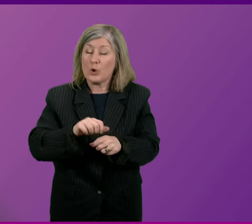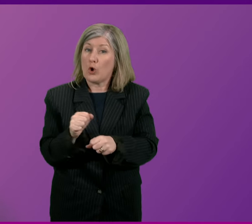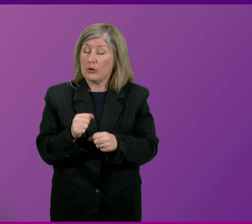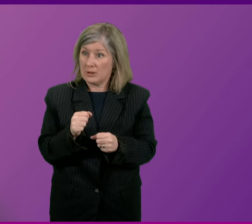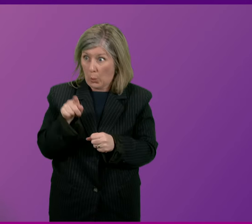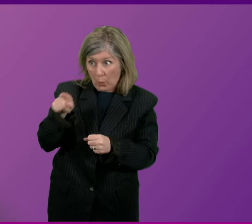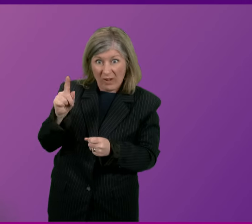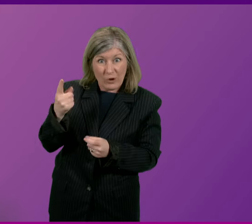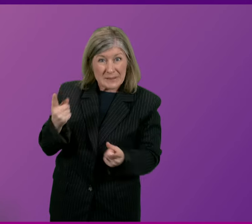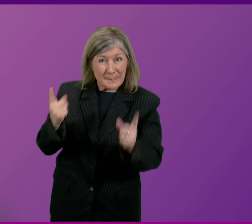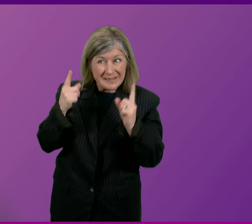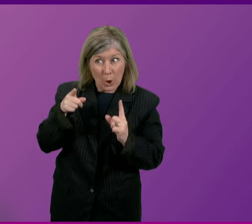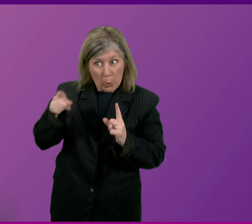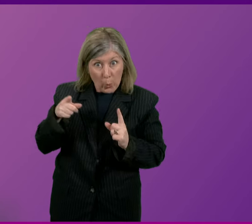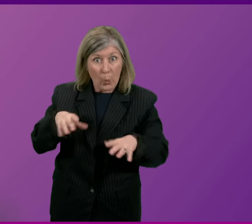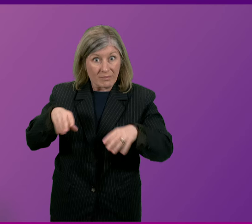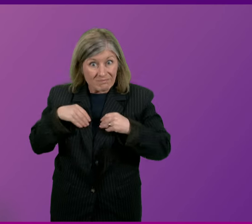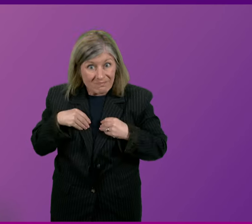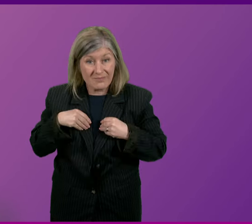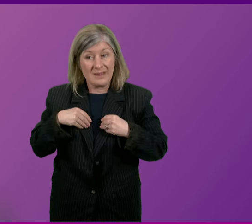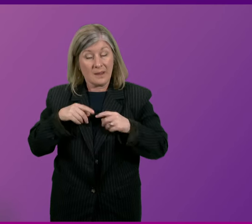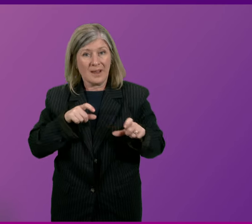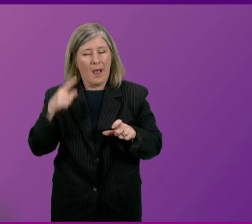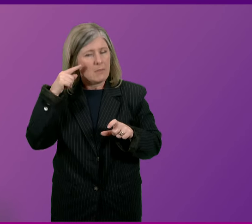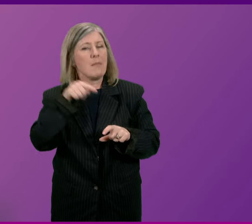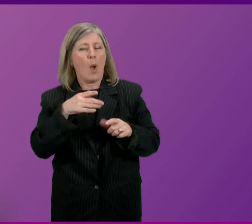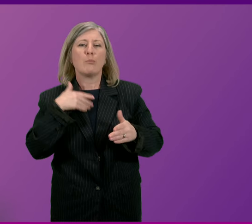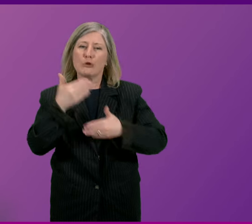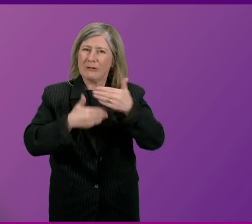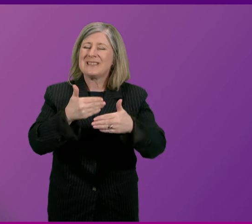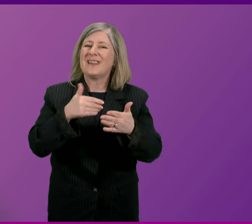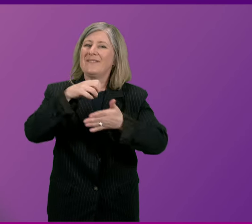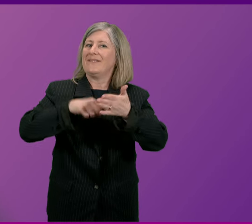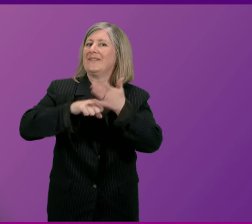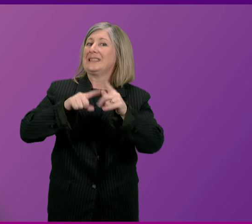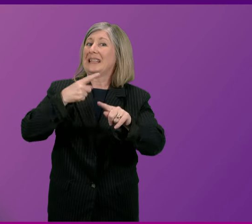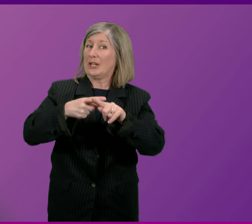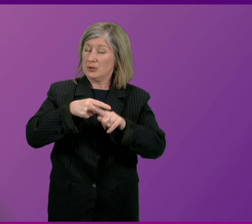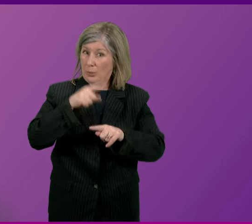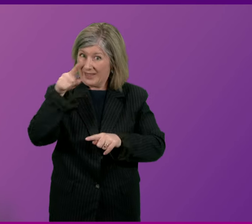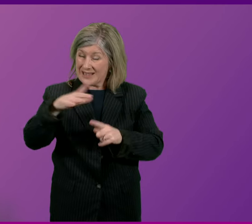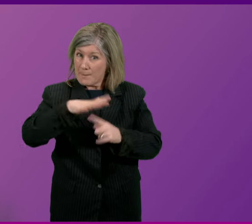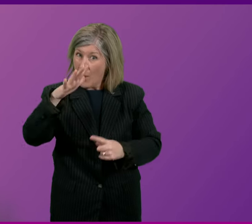that continuing on the path towards progressive taxation will be more important than ever?